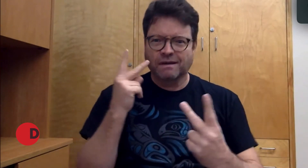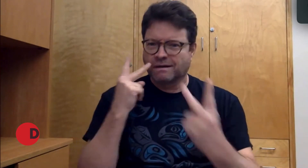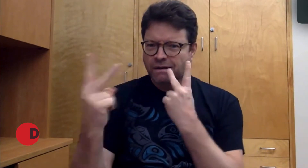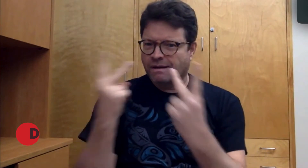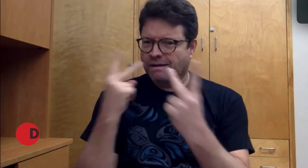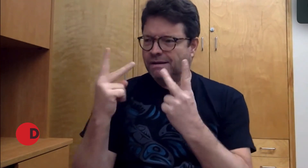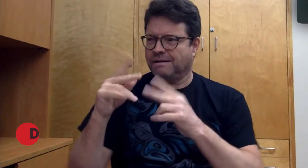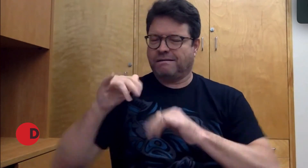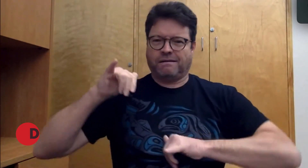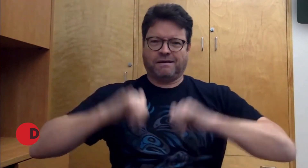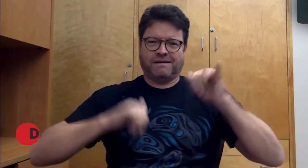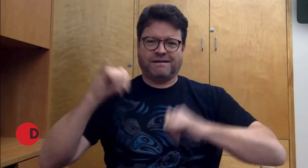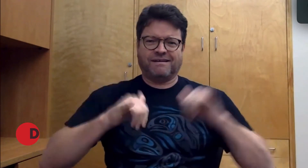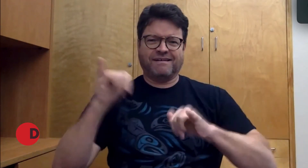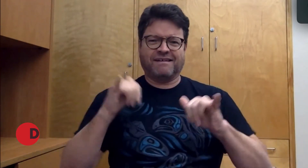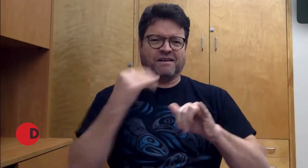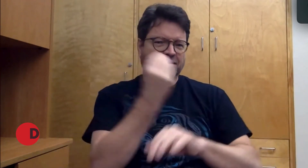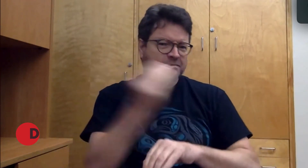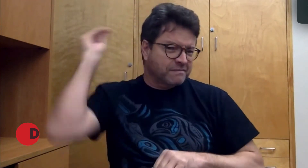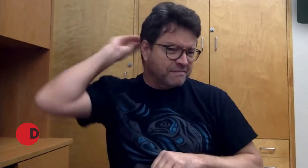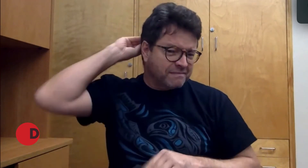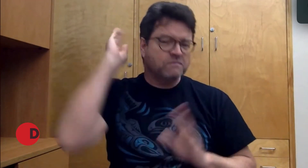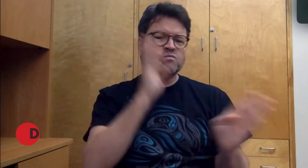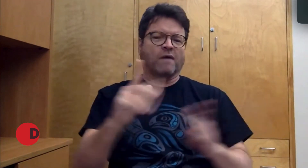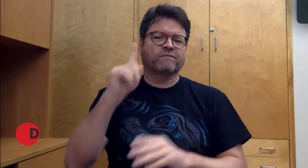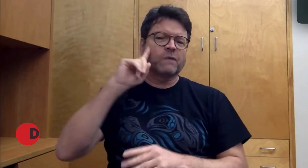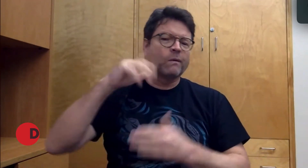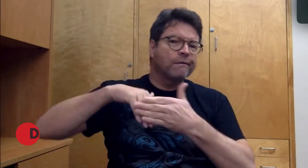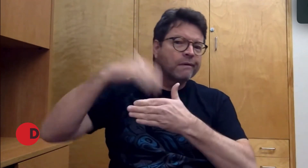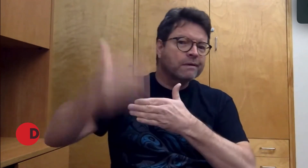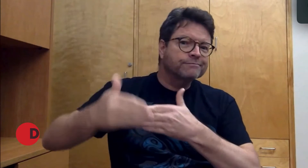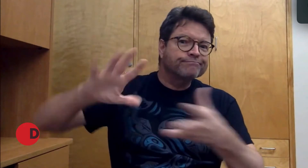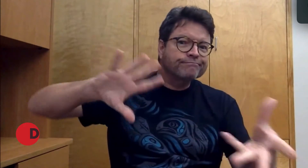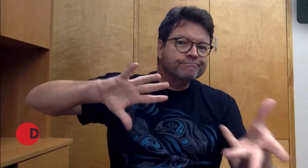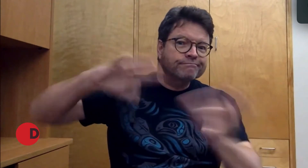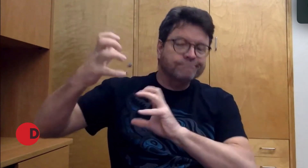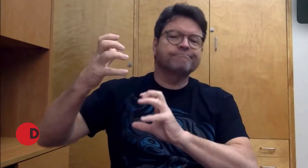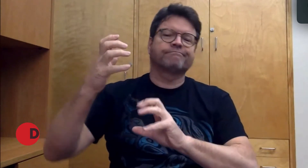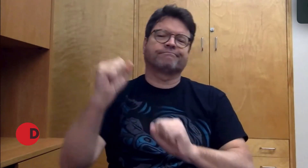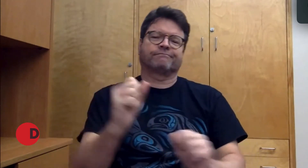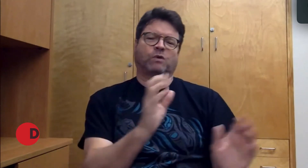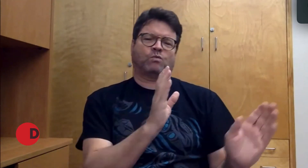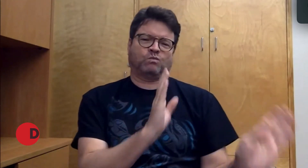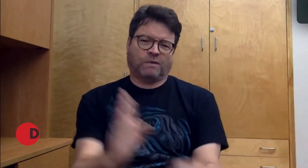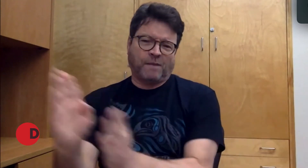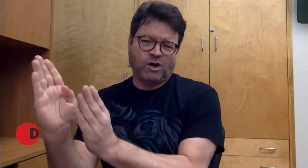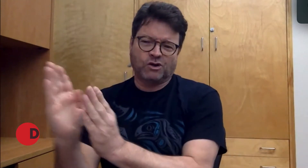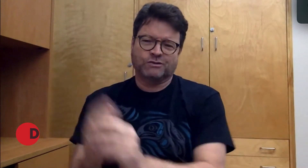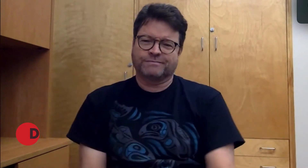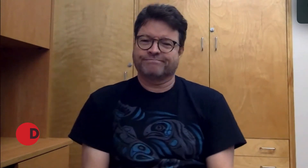navigating and learning what to keep in mind so I'm prepared in case I find myself in another natural disaster.